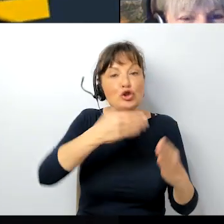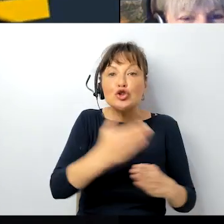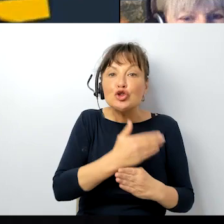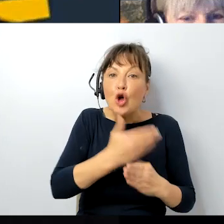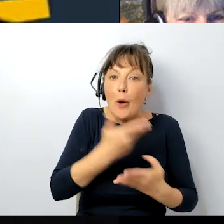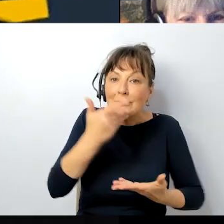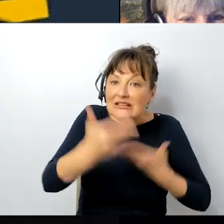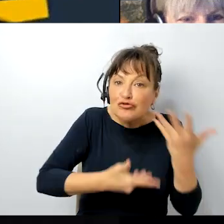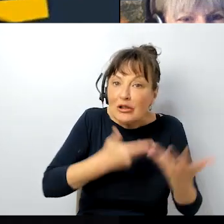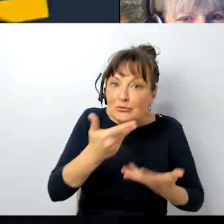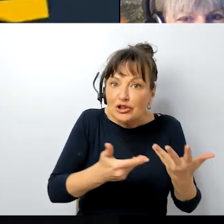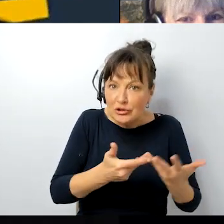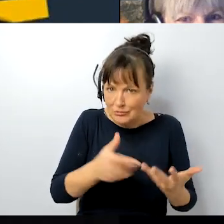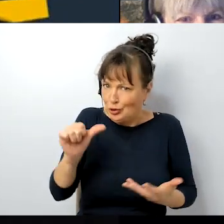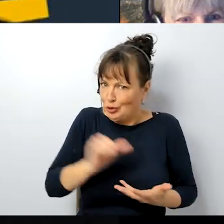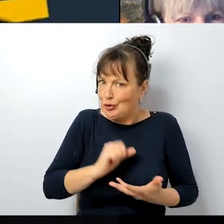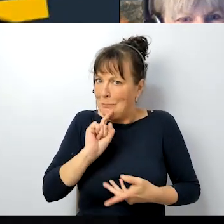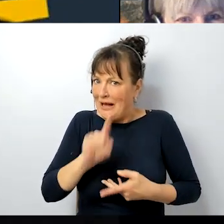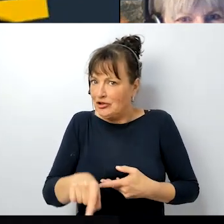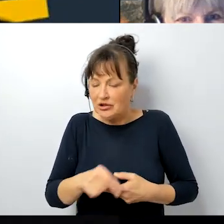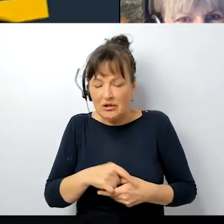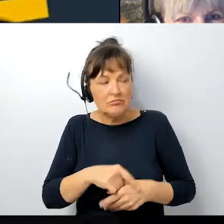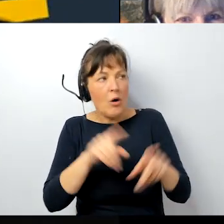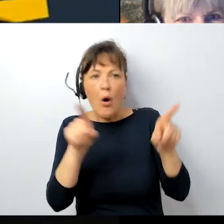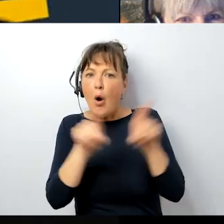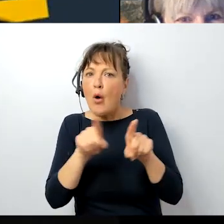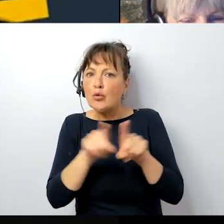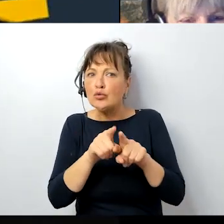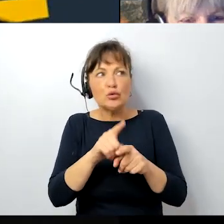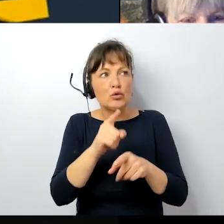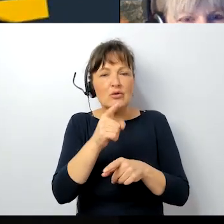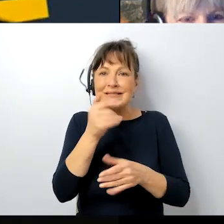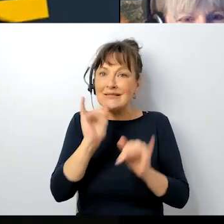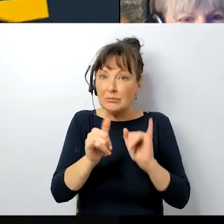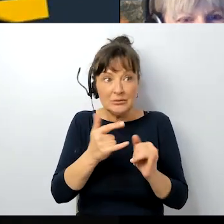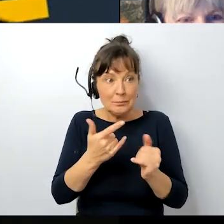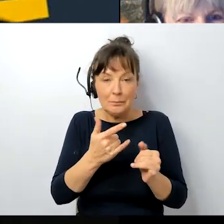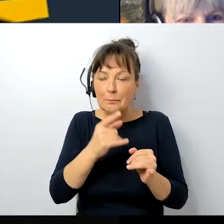then you don't mention something that's really important, so putting that in there. Not linking